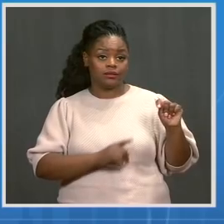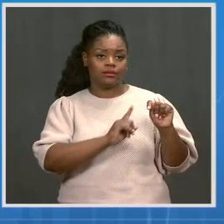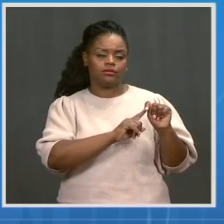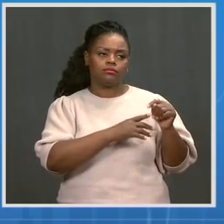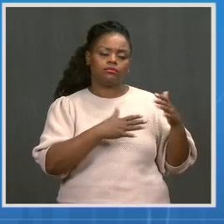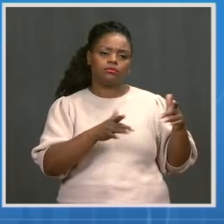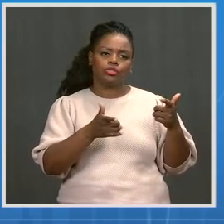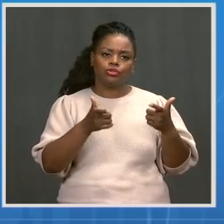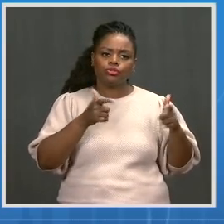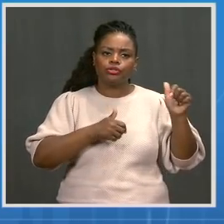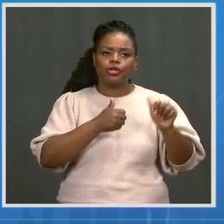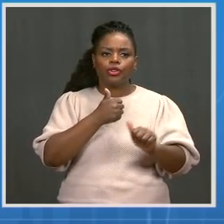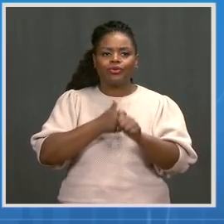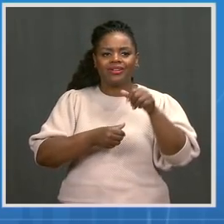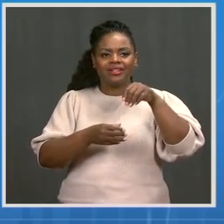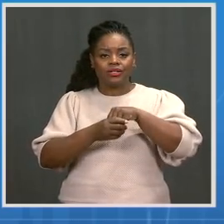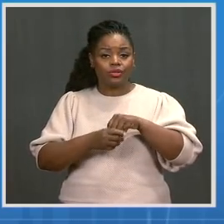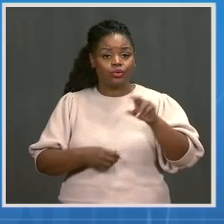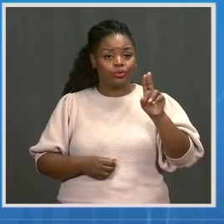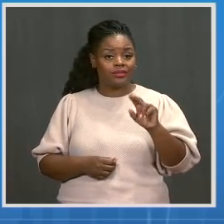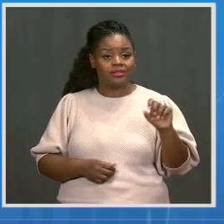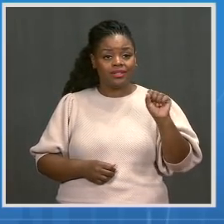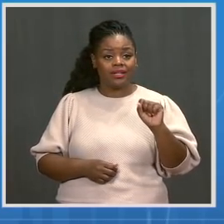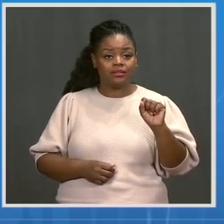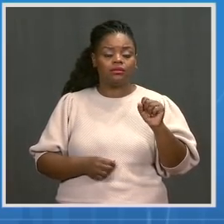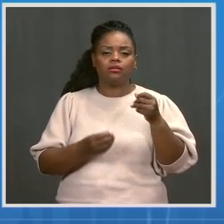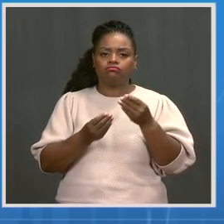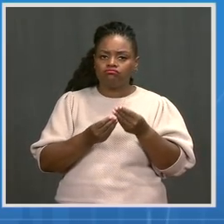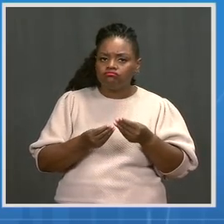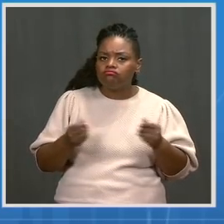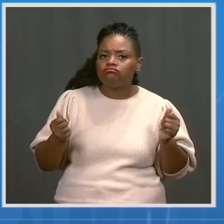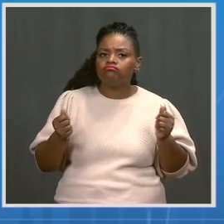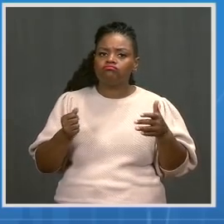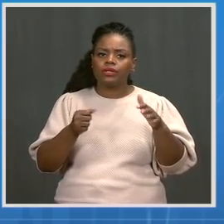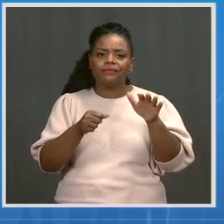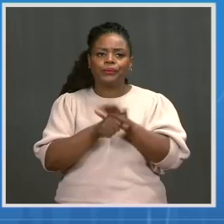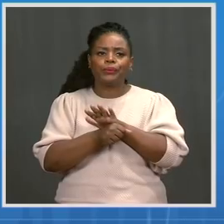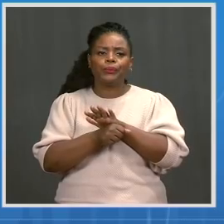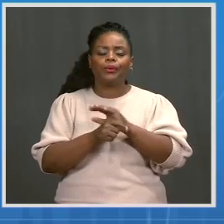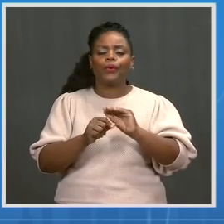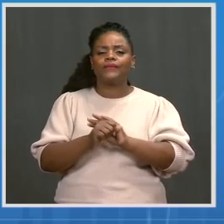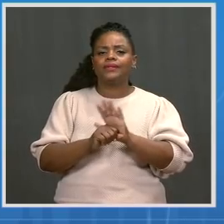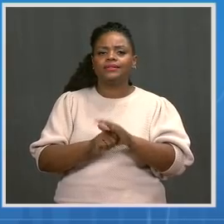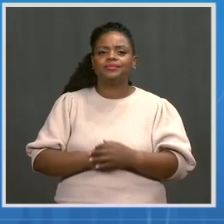to our attempt to eliminate COVID-19. Good news: